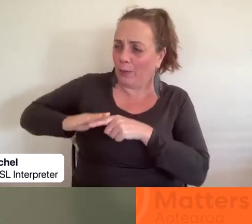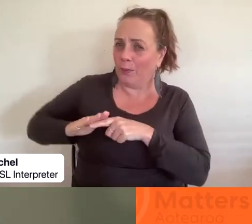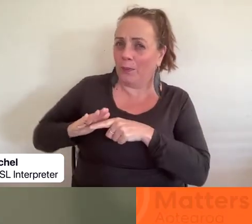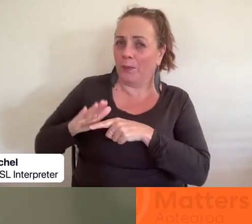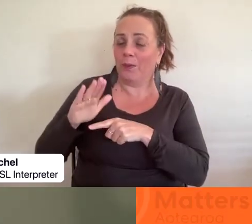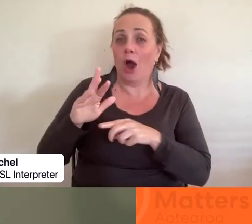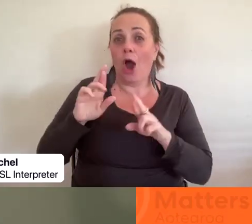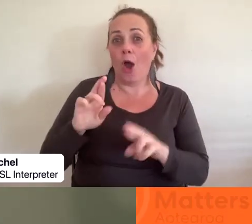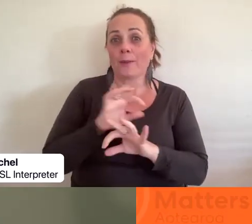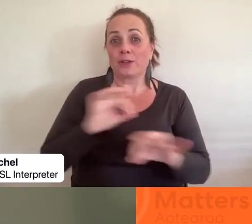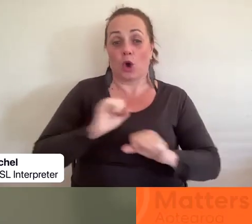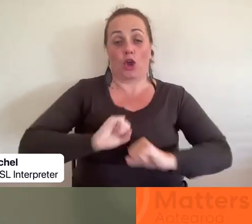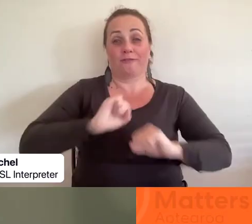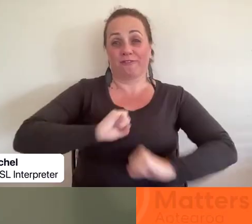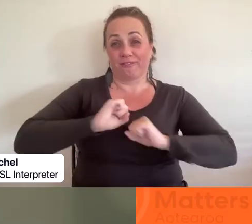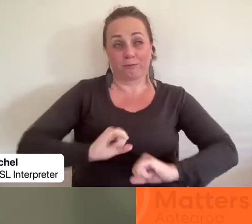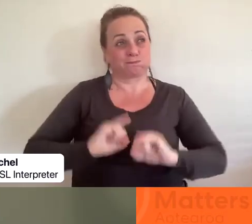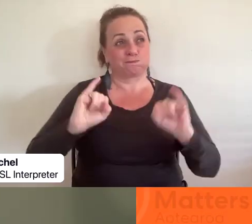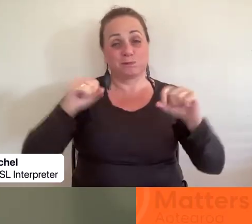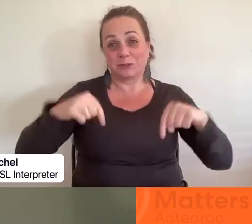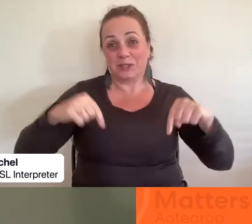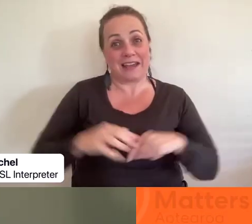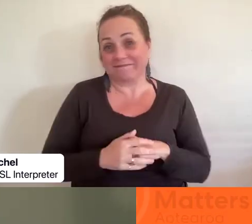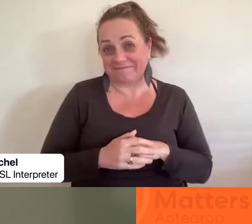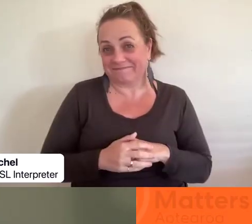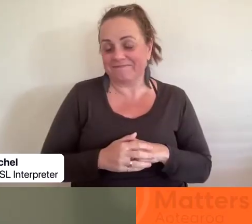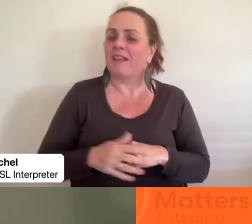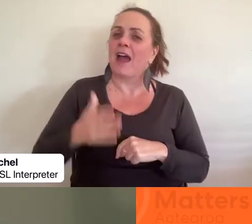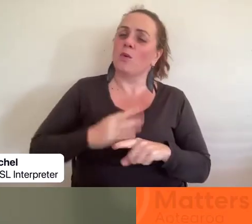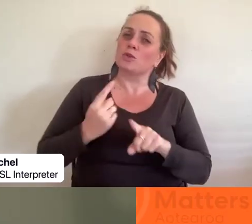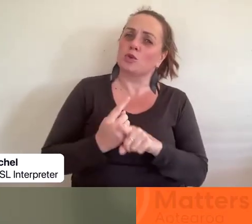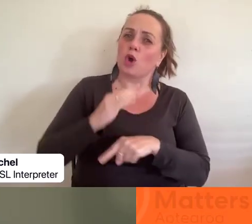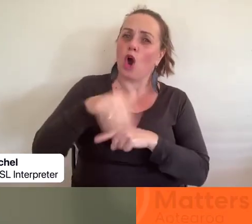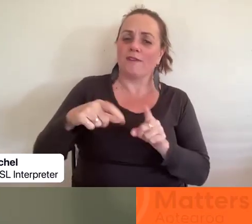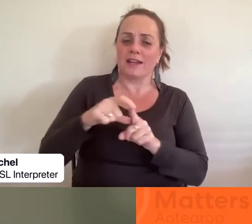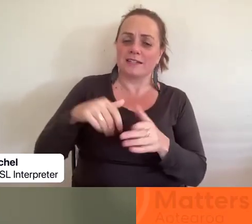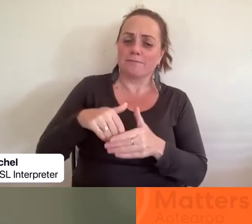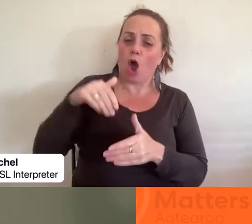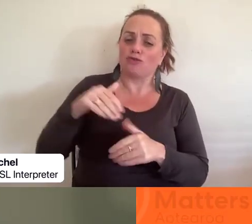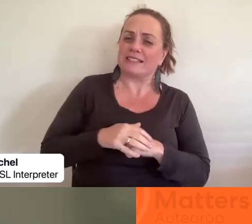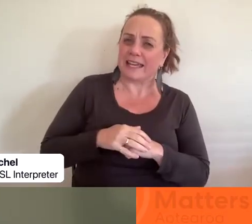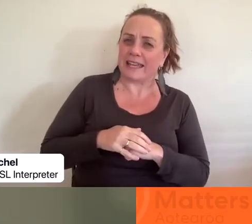coughing sessions. But I want to talk to you today about democracy being more than just a majority